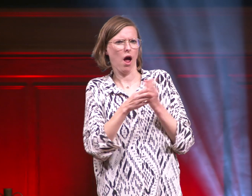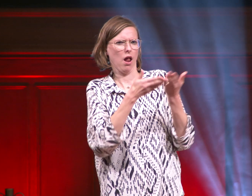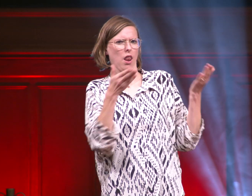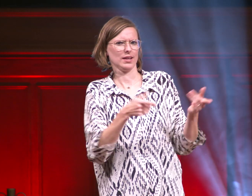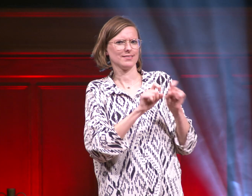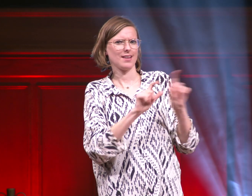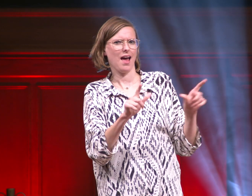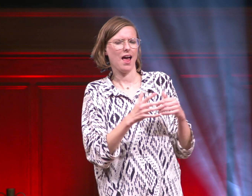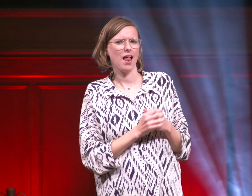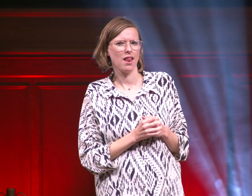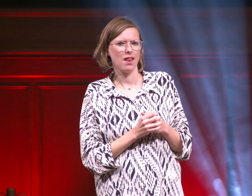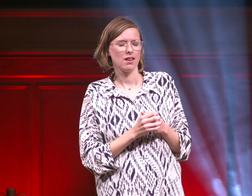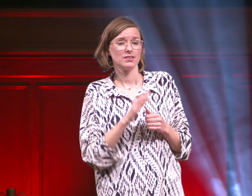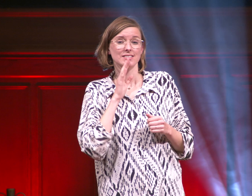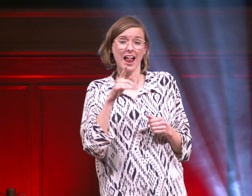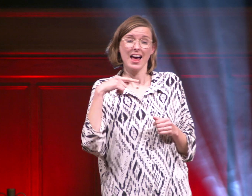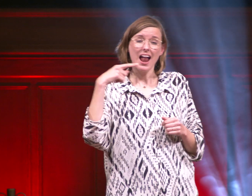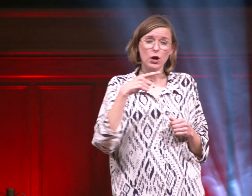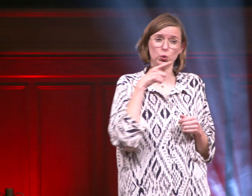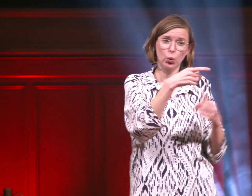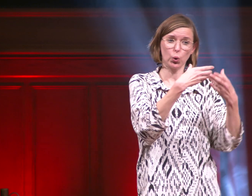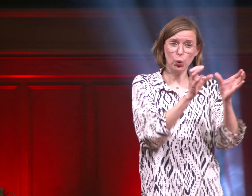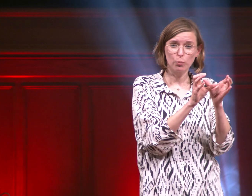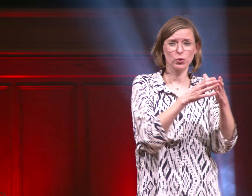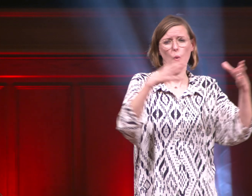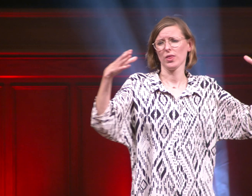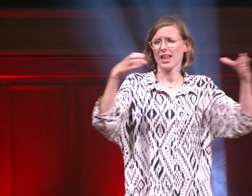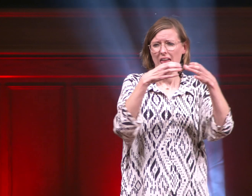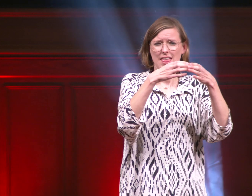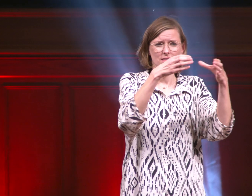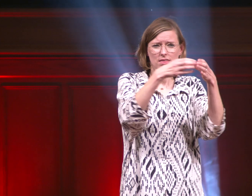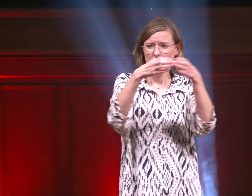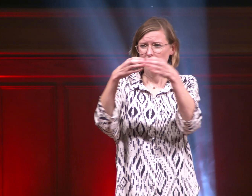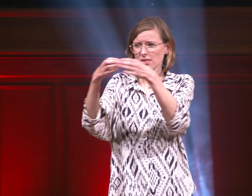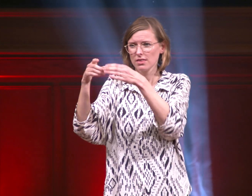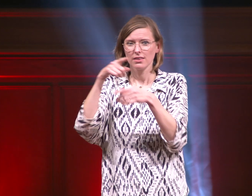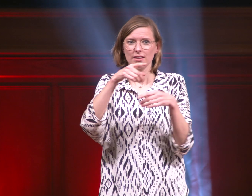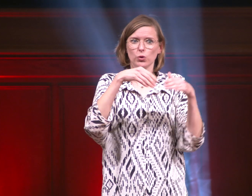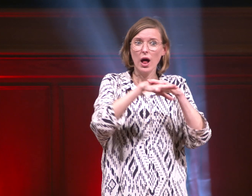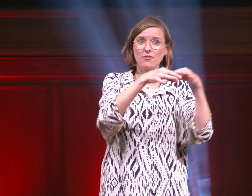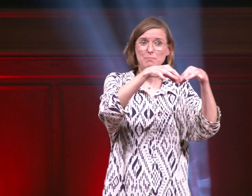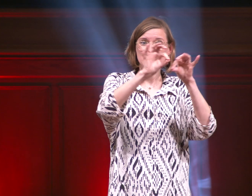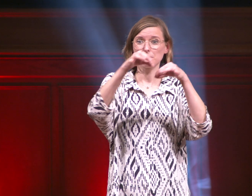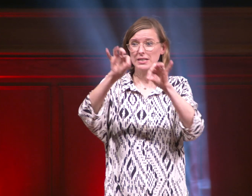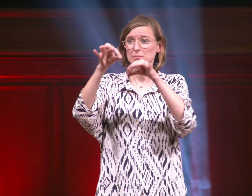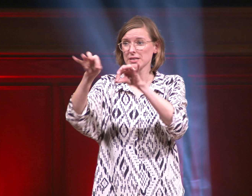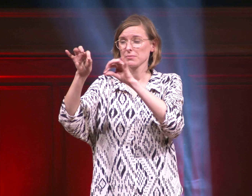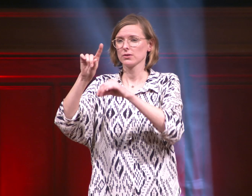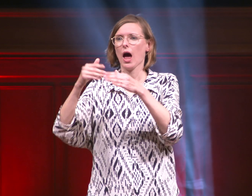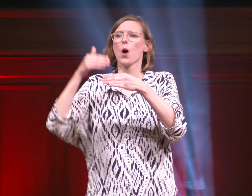How can you make it accessible in language for this target group? And every target group, small or large,